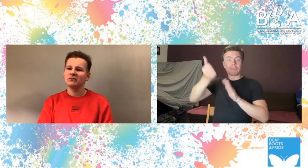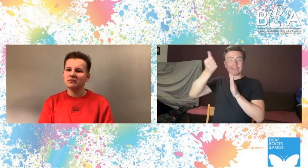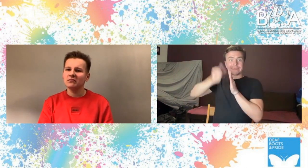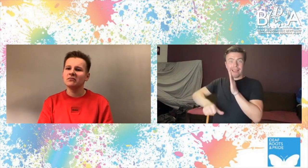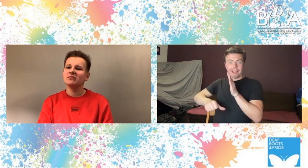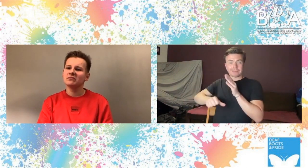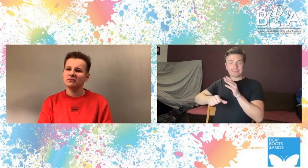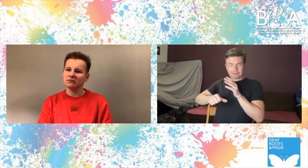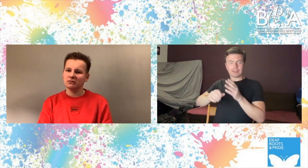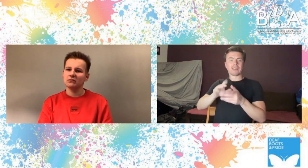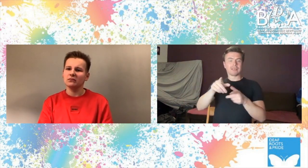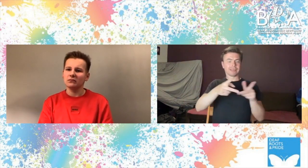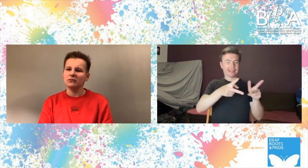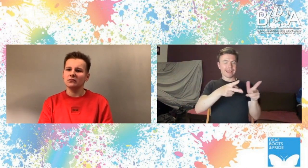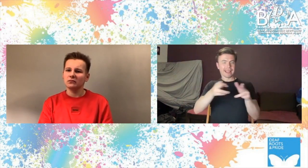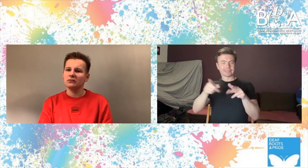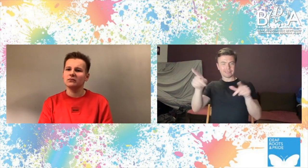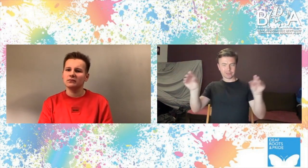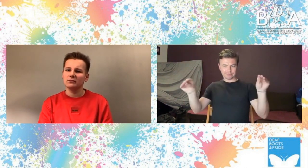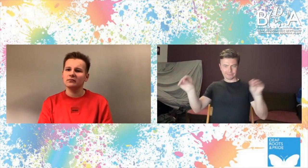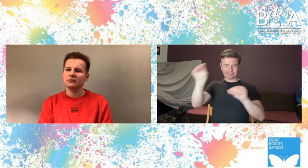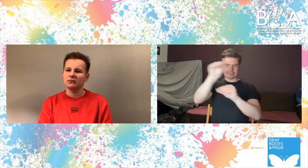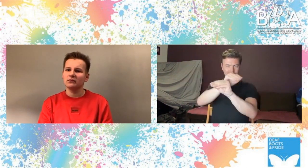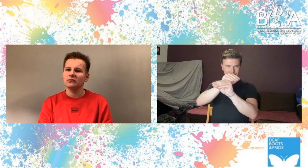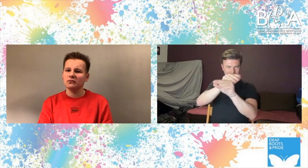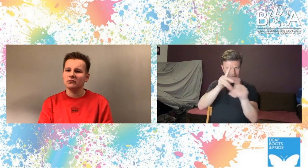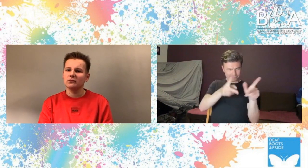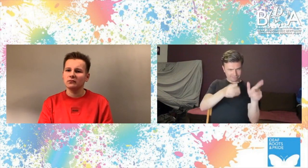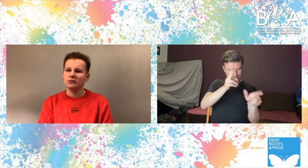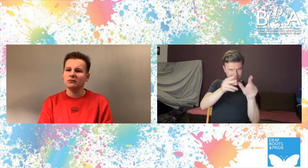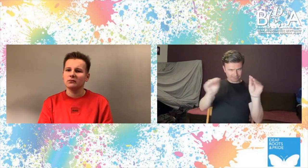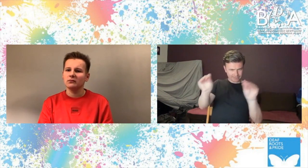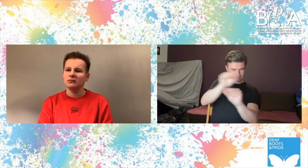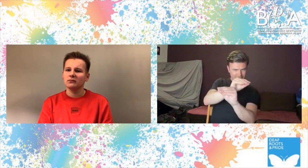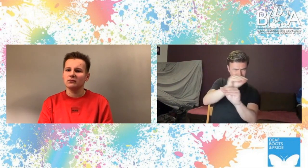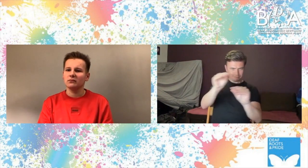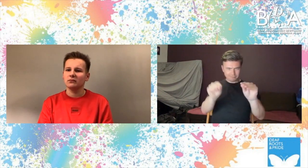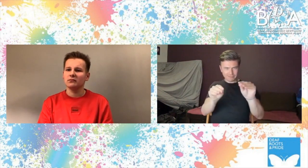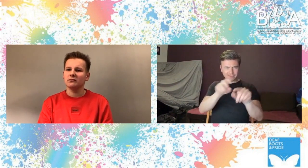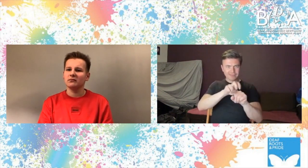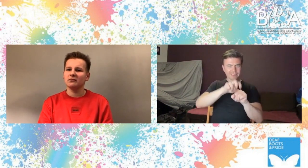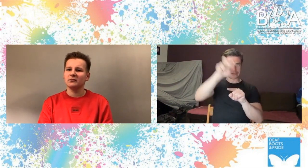that you record, and then it all gets changed around in the edit. The edit is